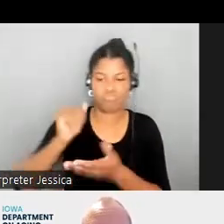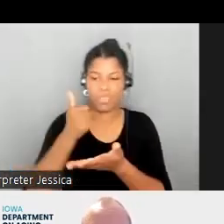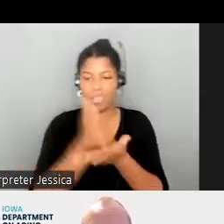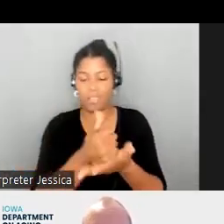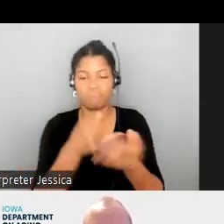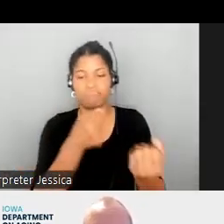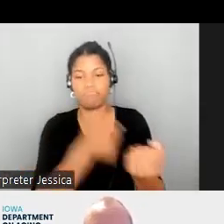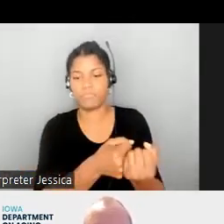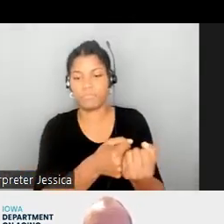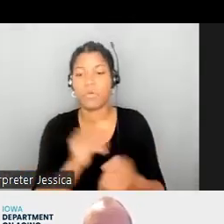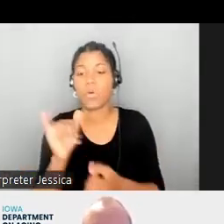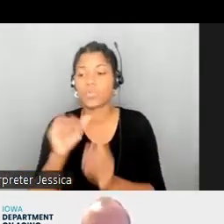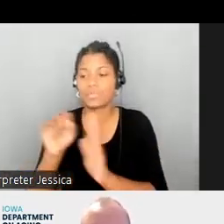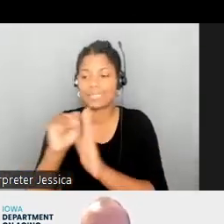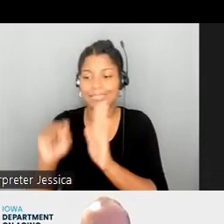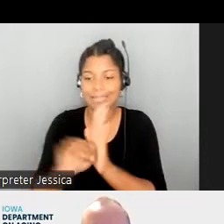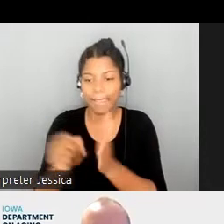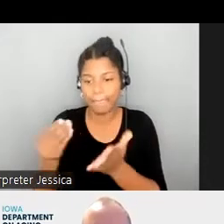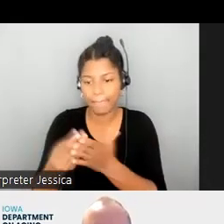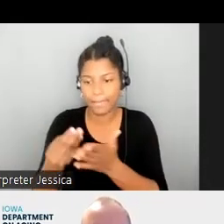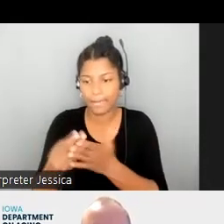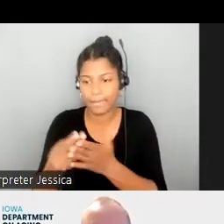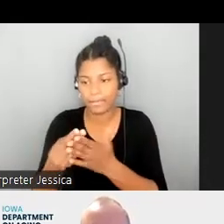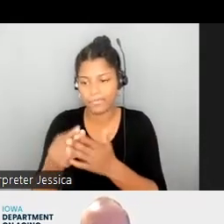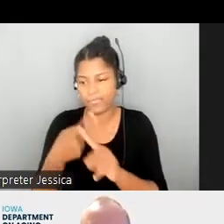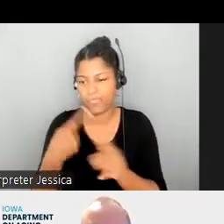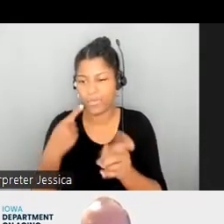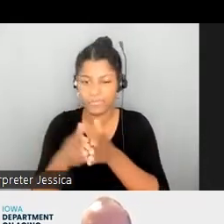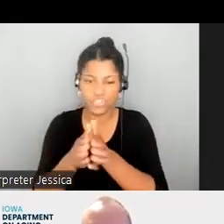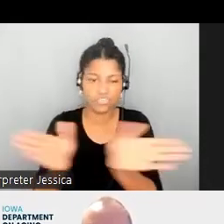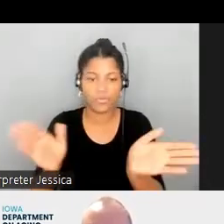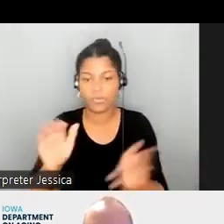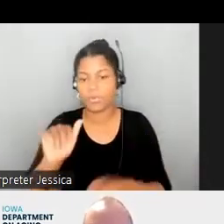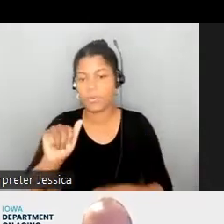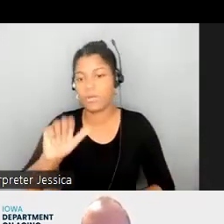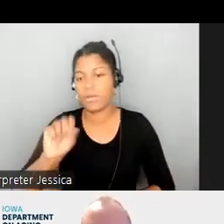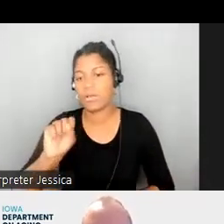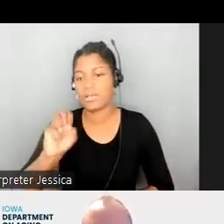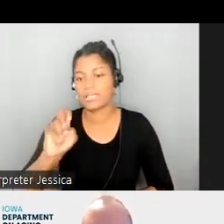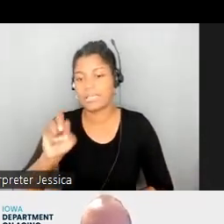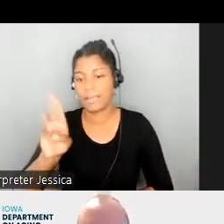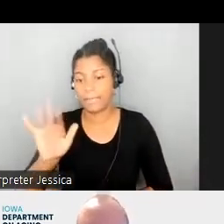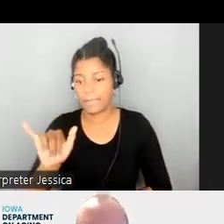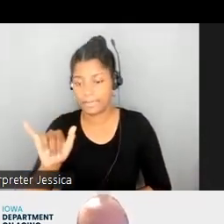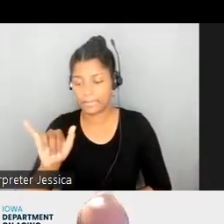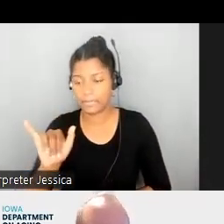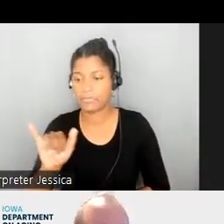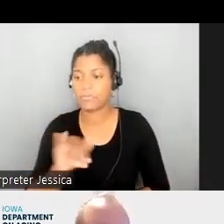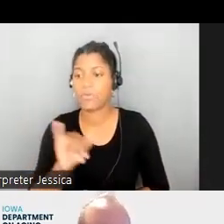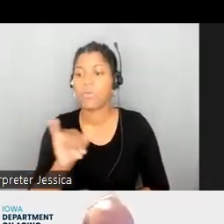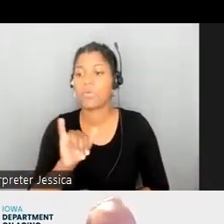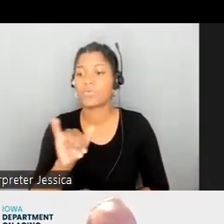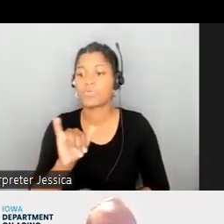that we get from the General Assembly that is appropriated on an annual basis and allocated by formula.